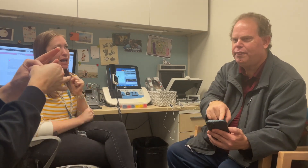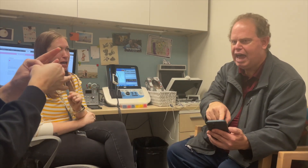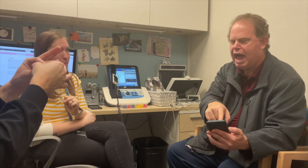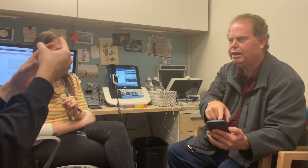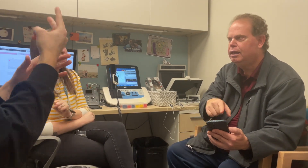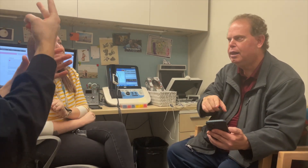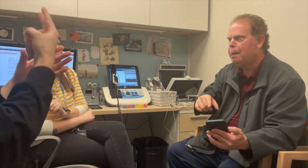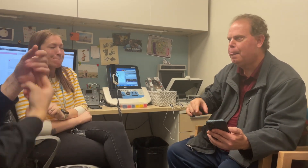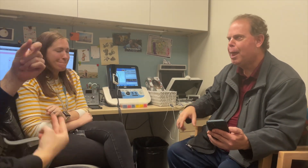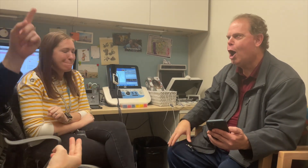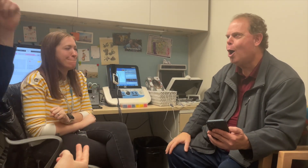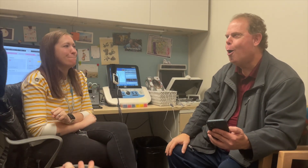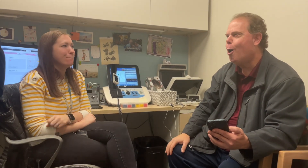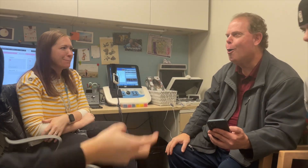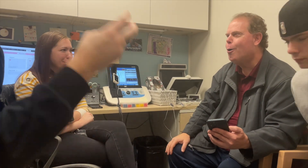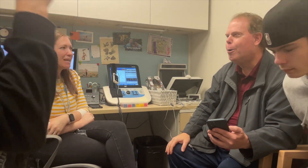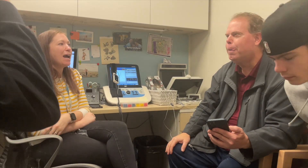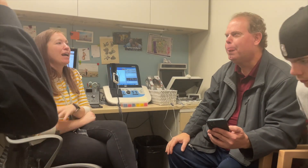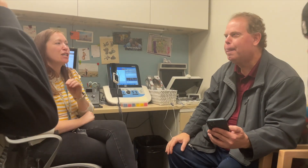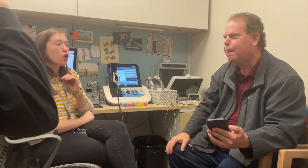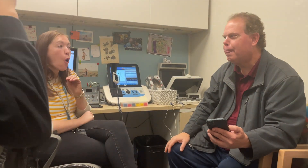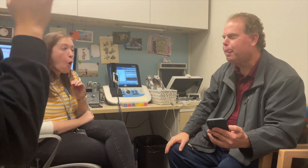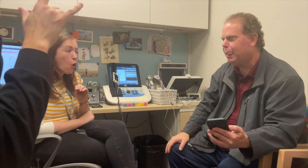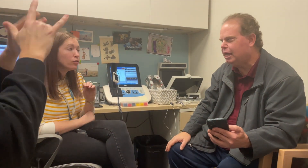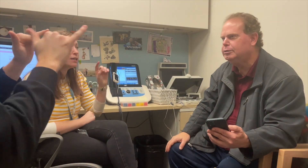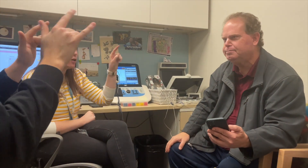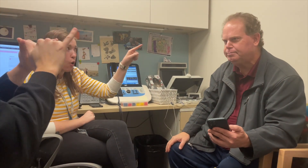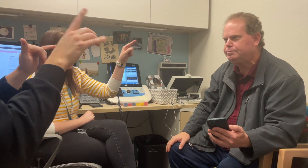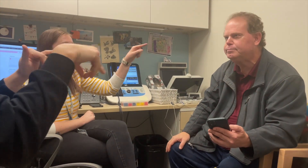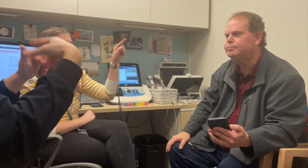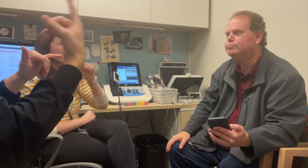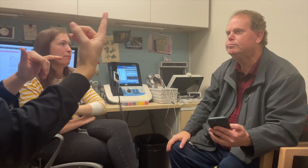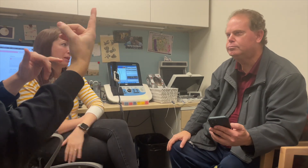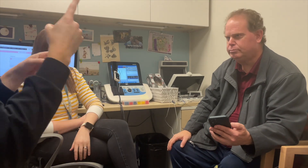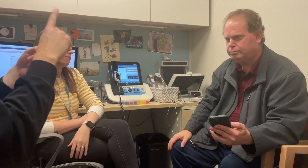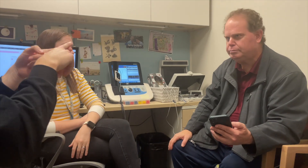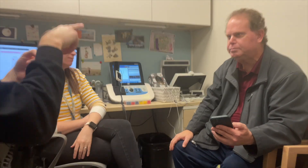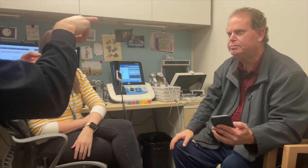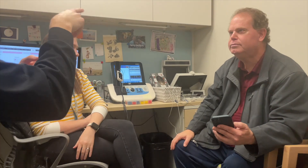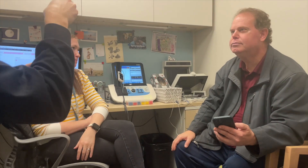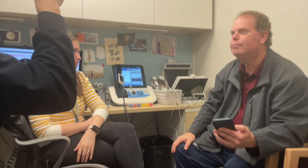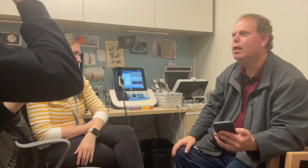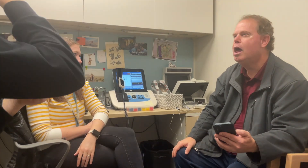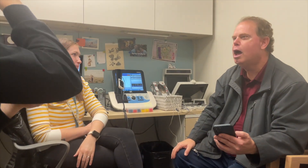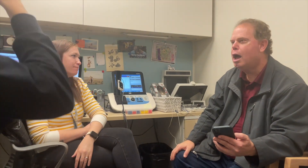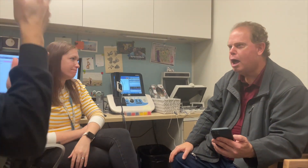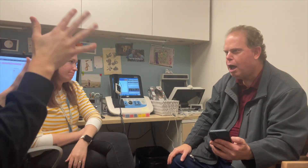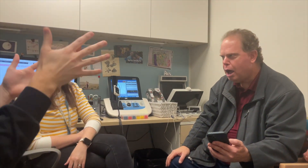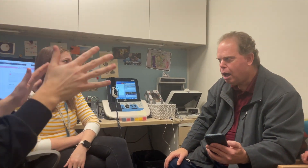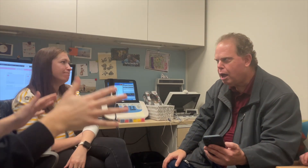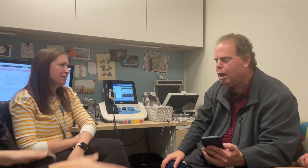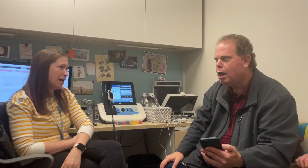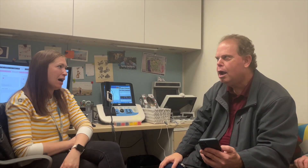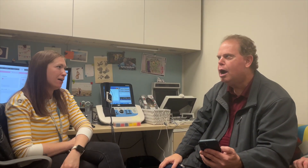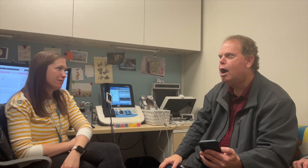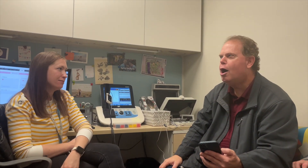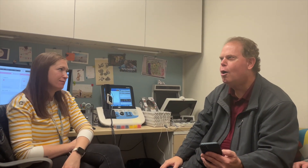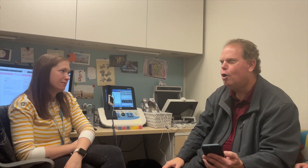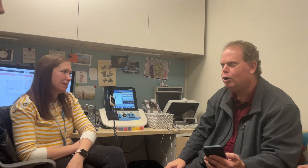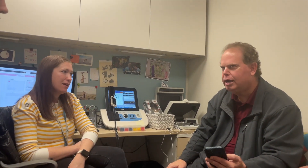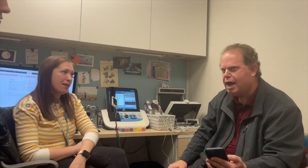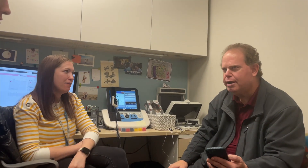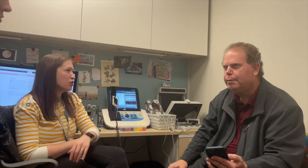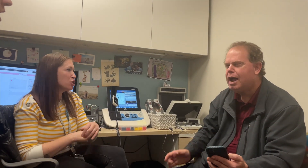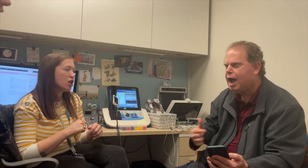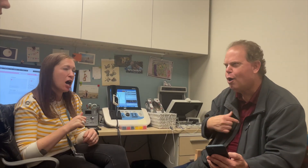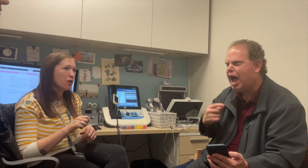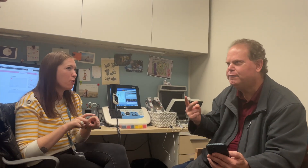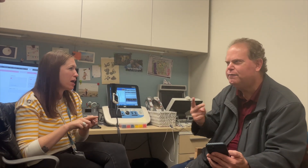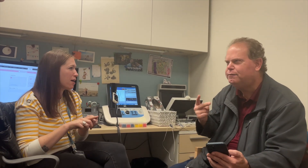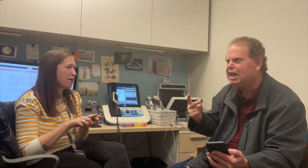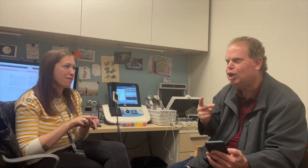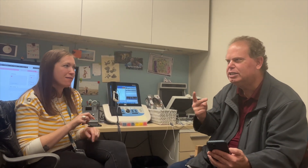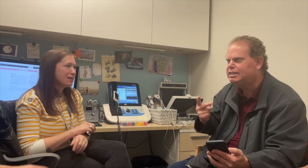time yeah it's only going to your implant yeah okay and there's not a way take your